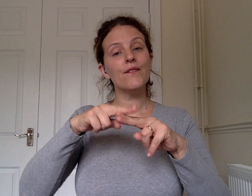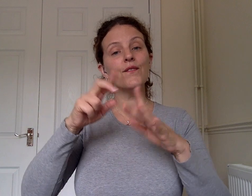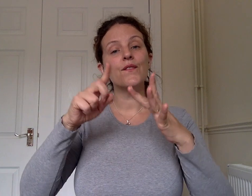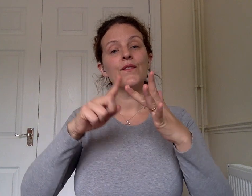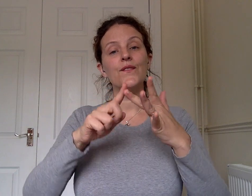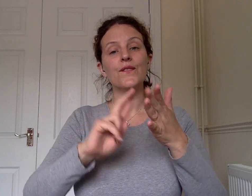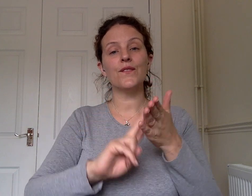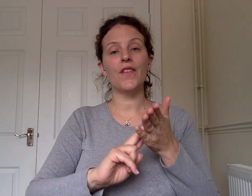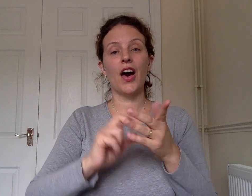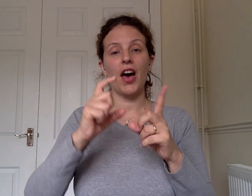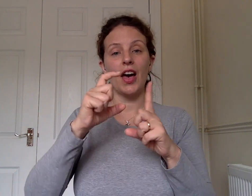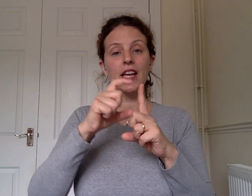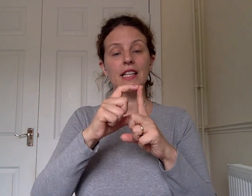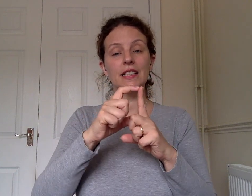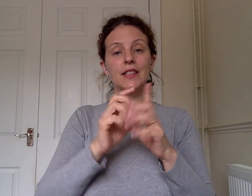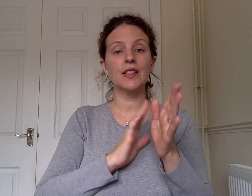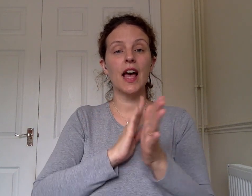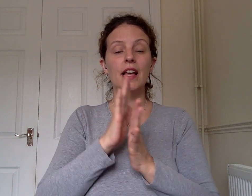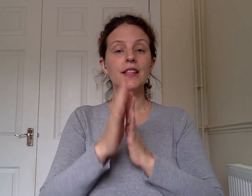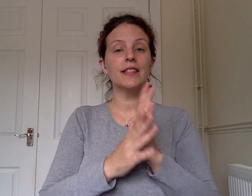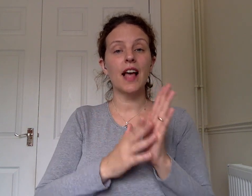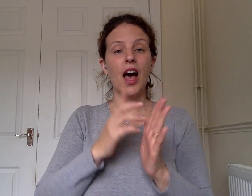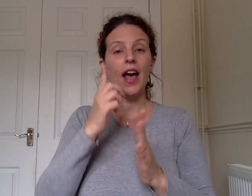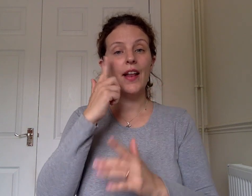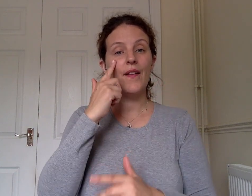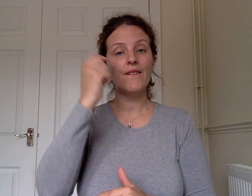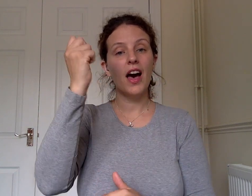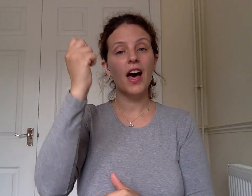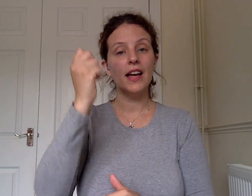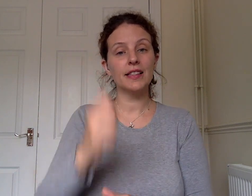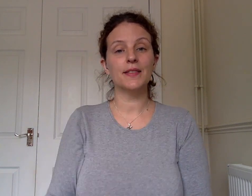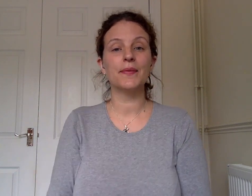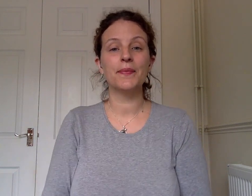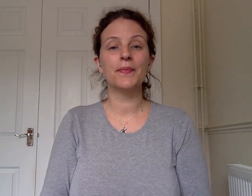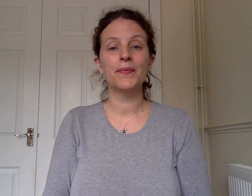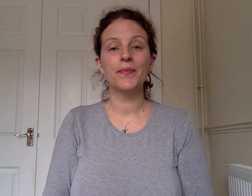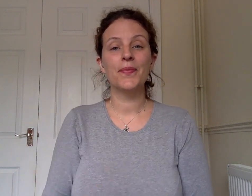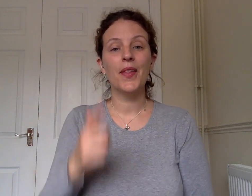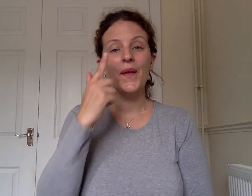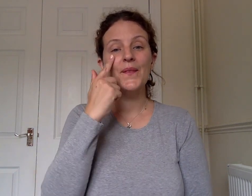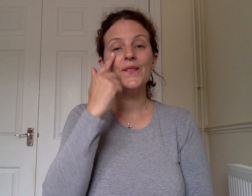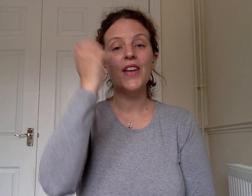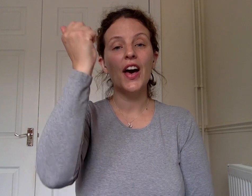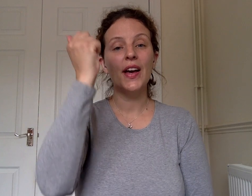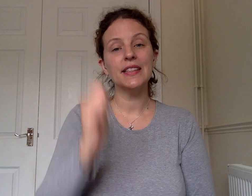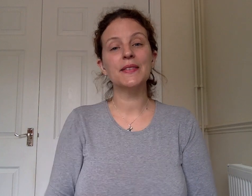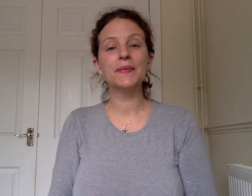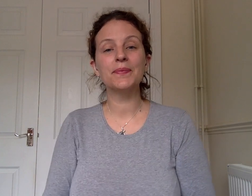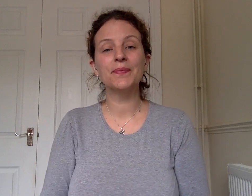Find, sign is..............